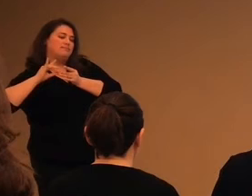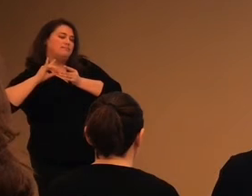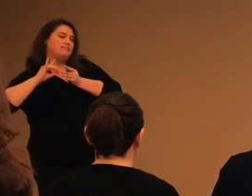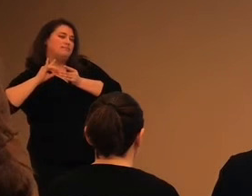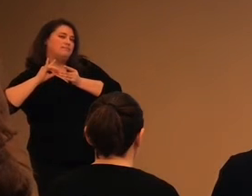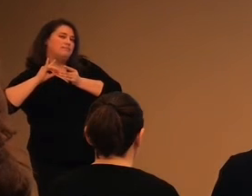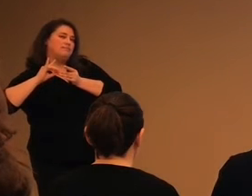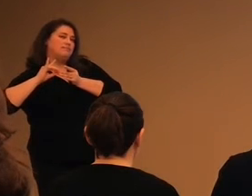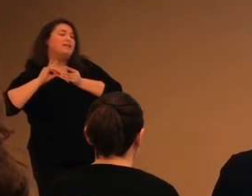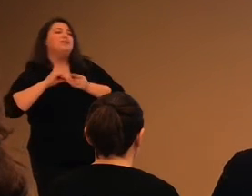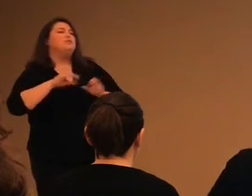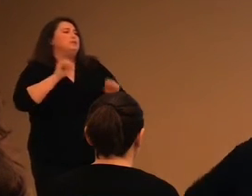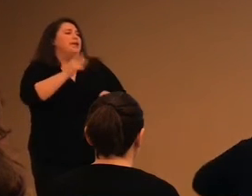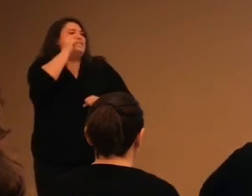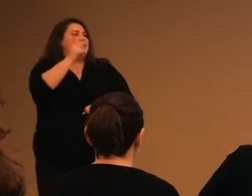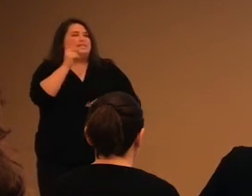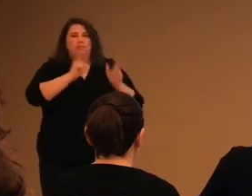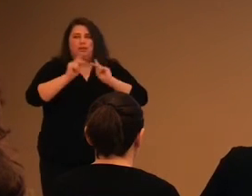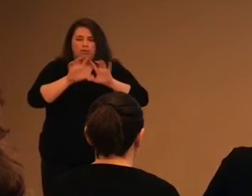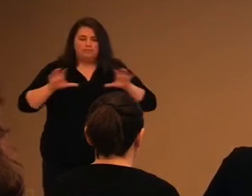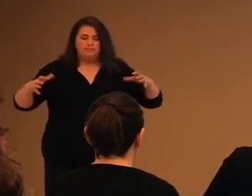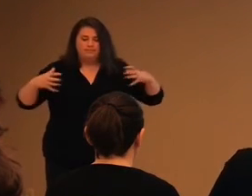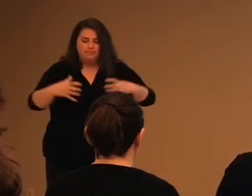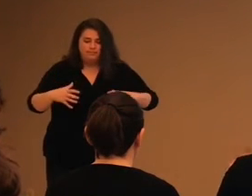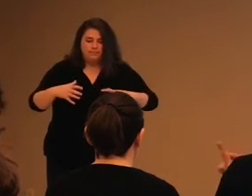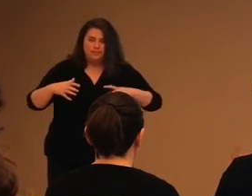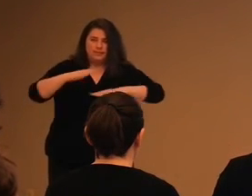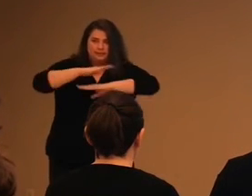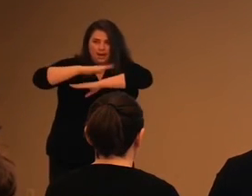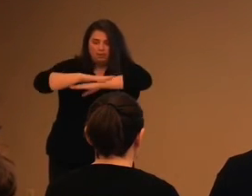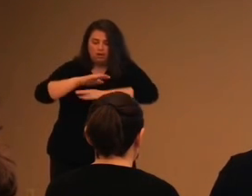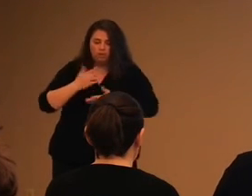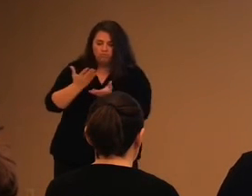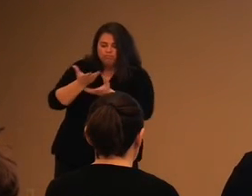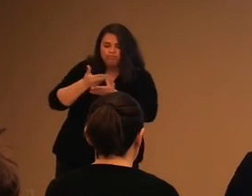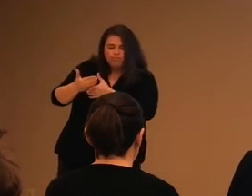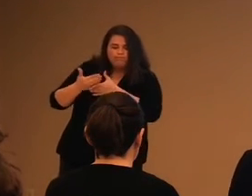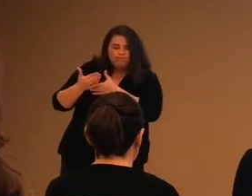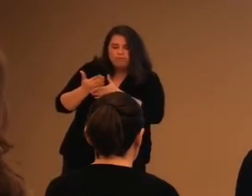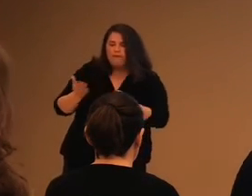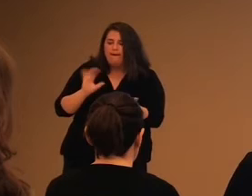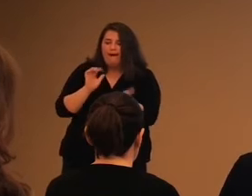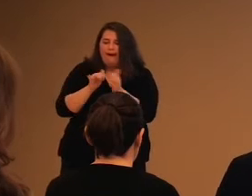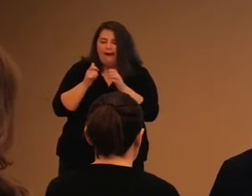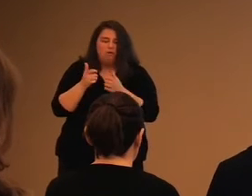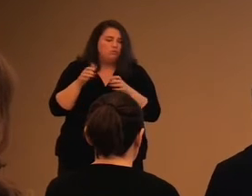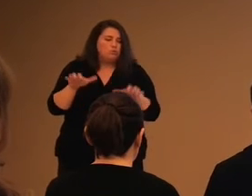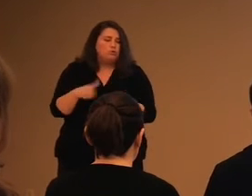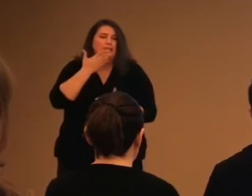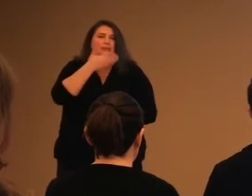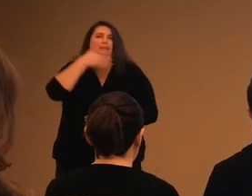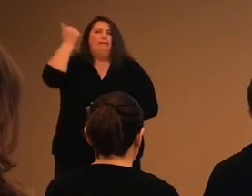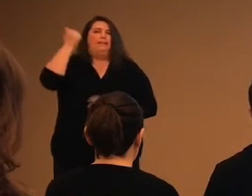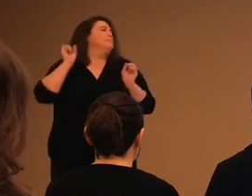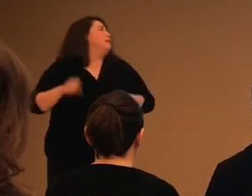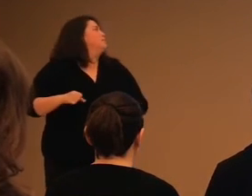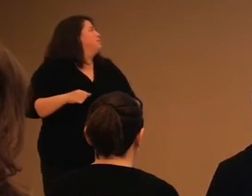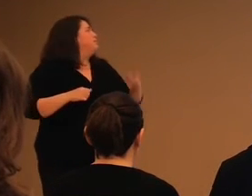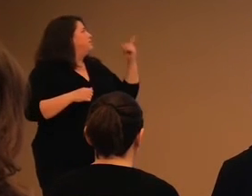You can see people gathered around the exhibit table who are sharing ideas on how to do things the best way possible I call this picture who's a good boy